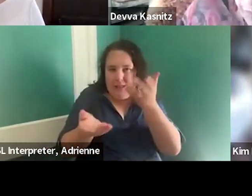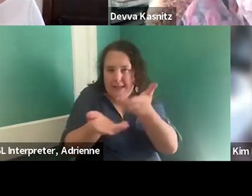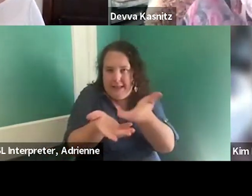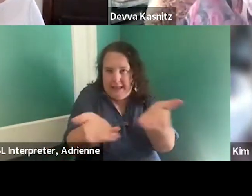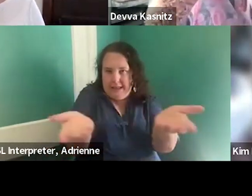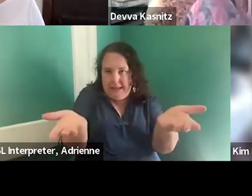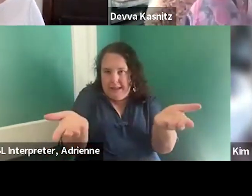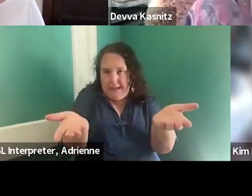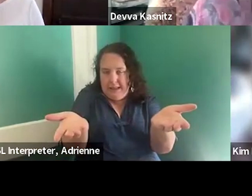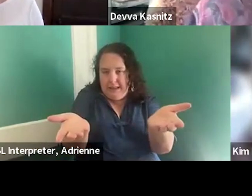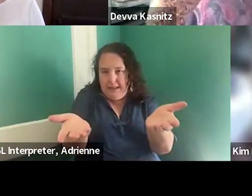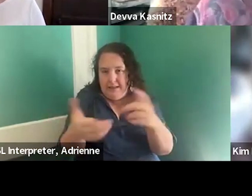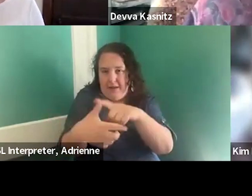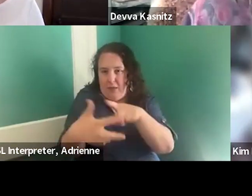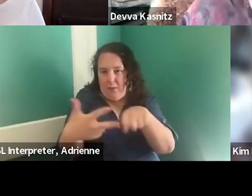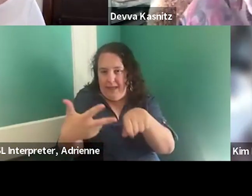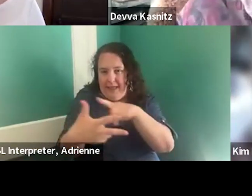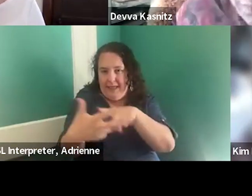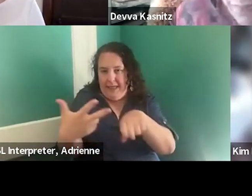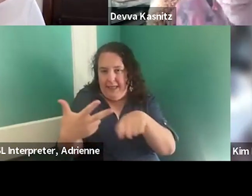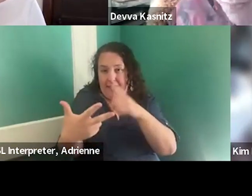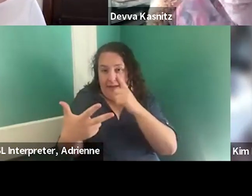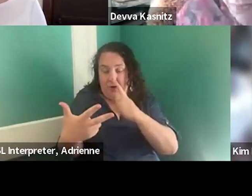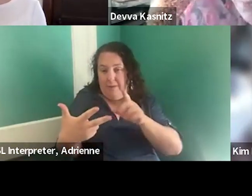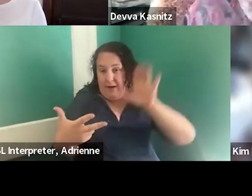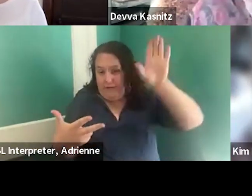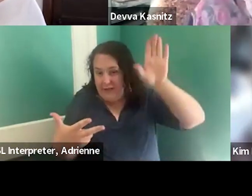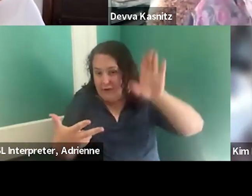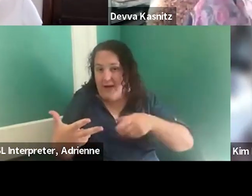Please jump in or raise your hand if something comes up that you'd like to share.